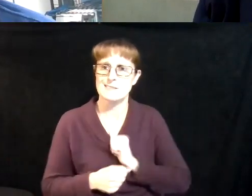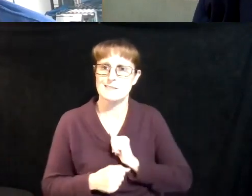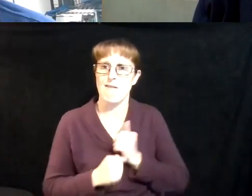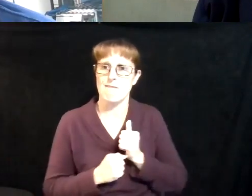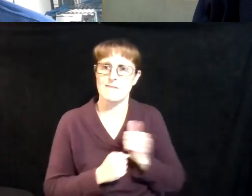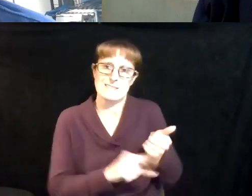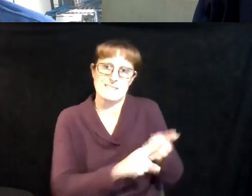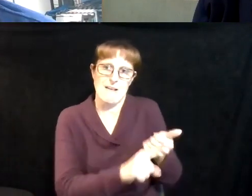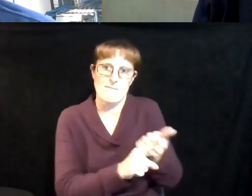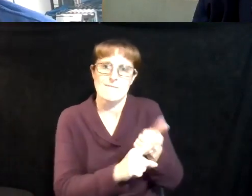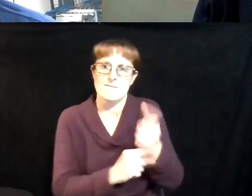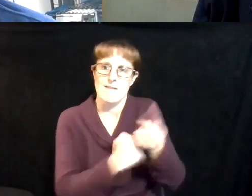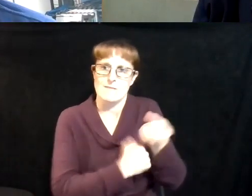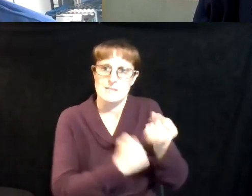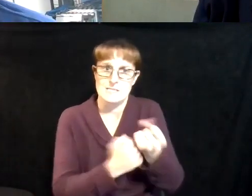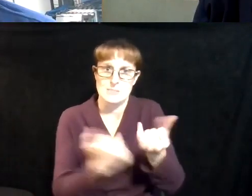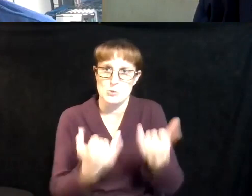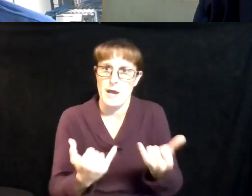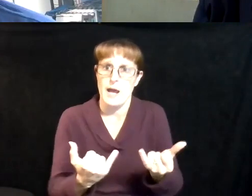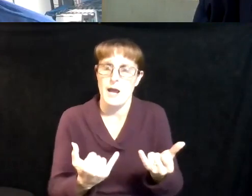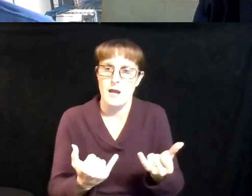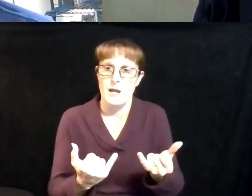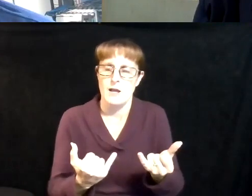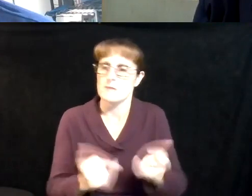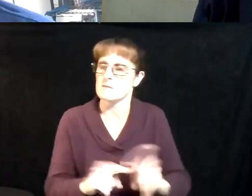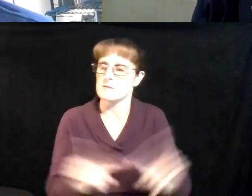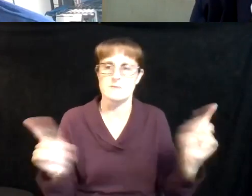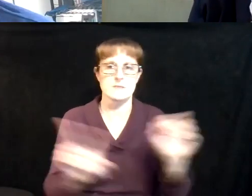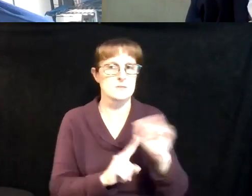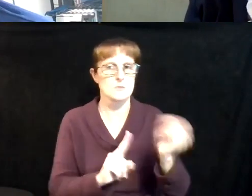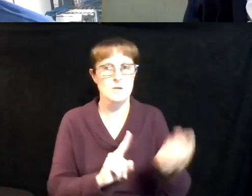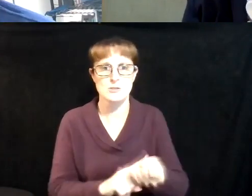Really just saw a situation where you had folks who started